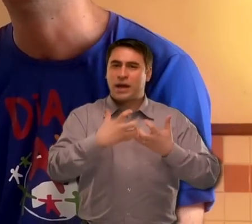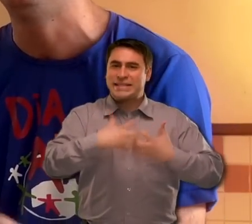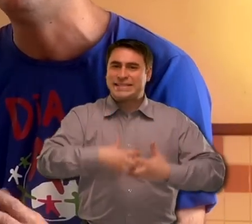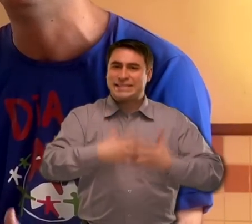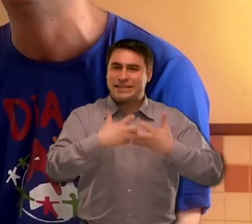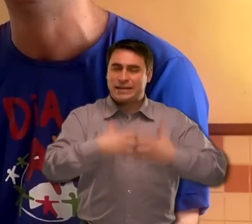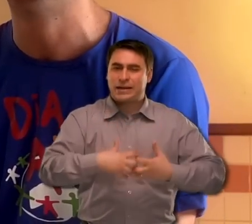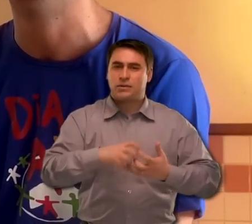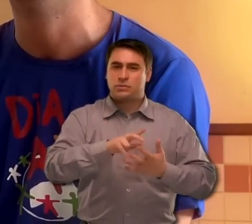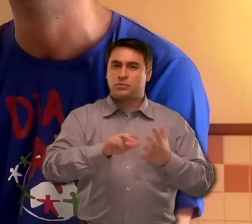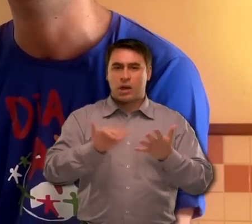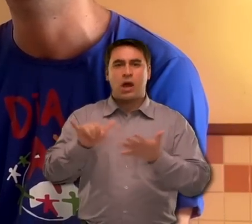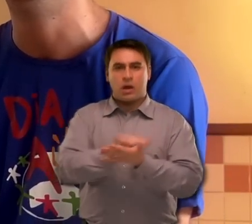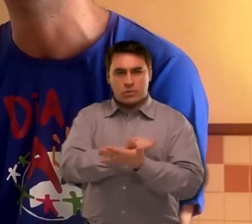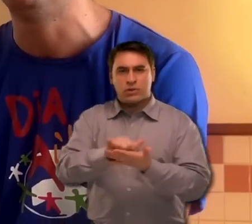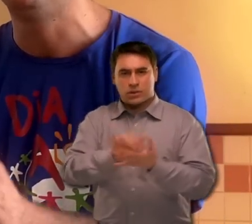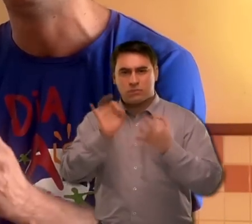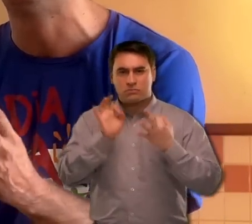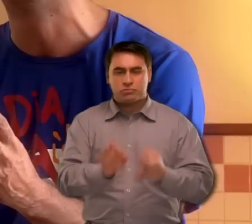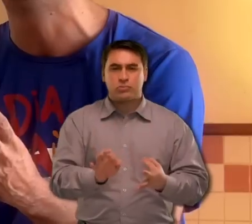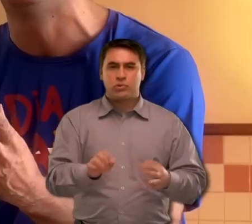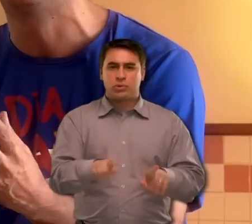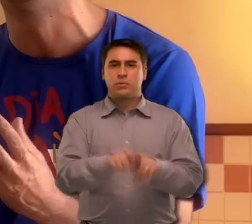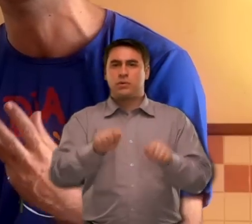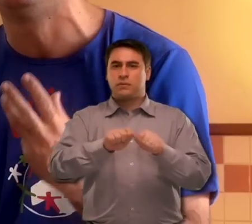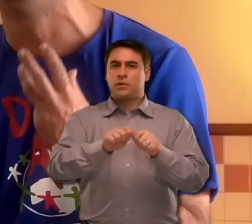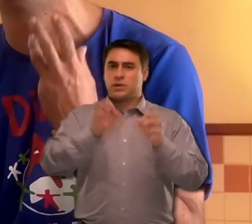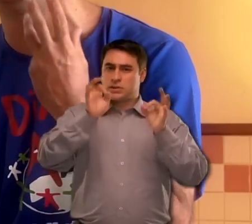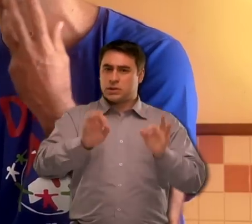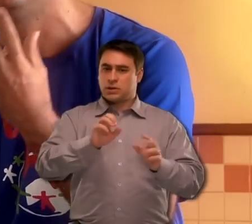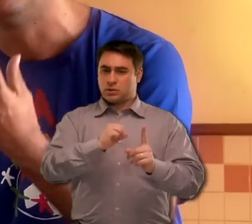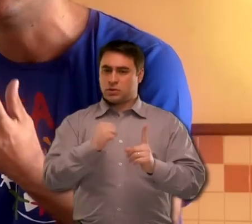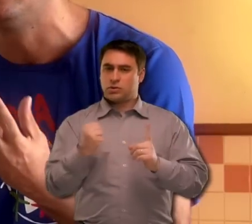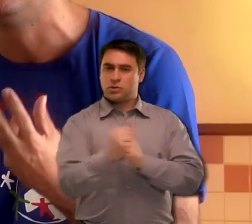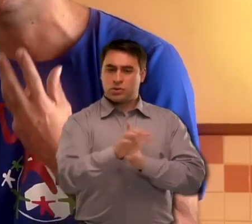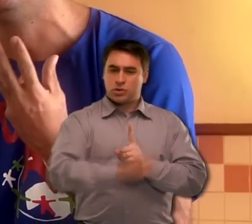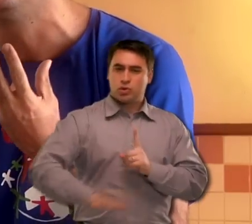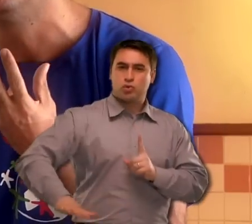I think it's a strategy to make society in general